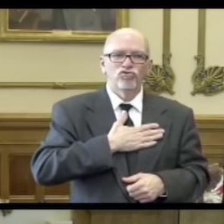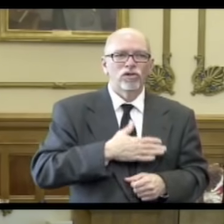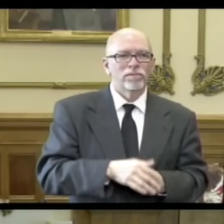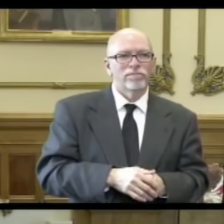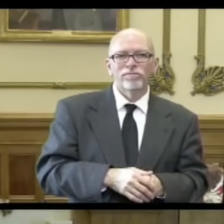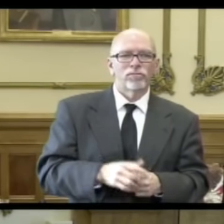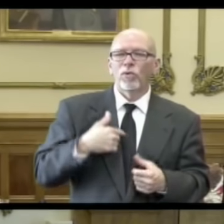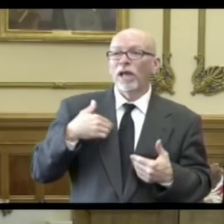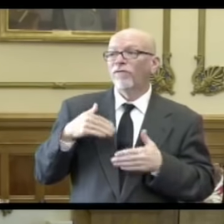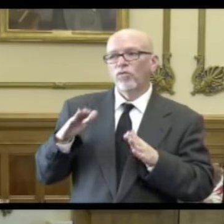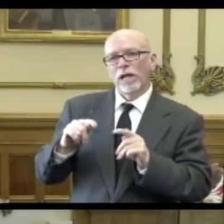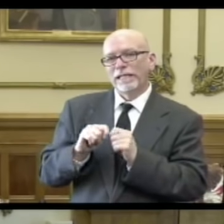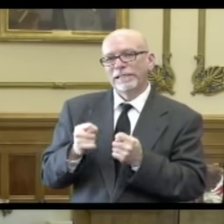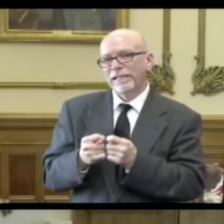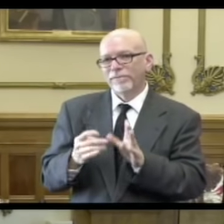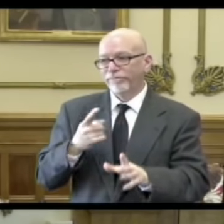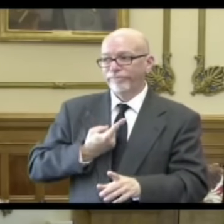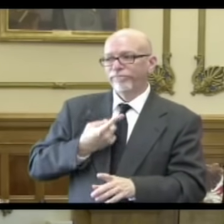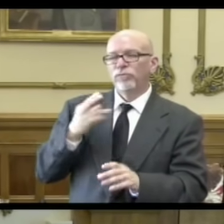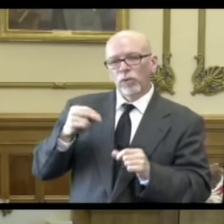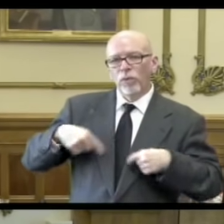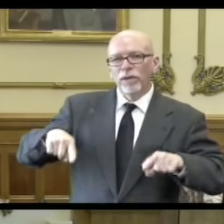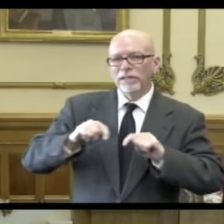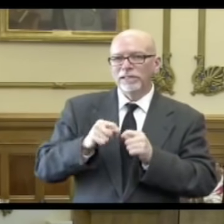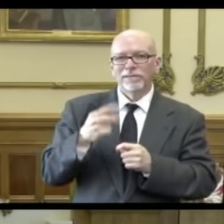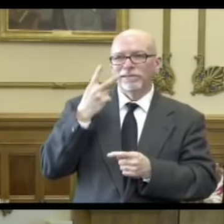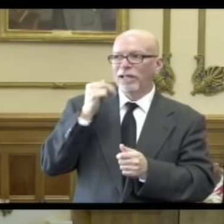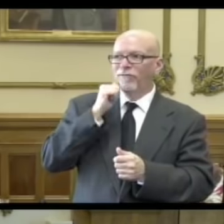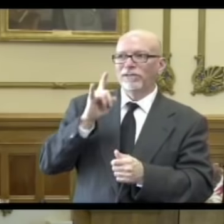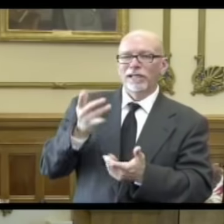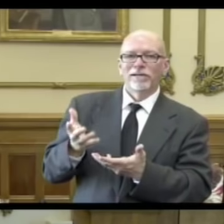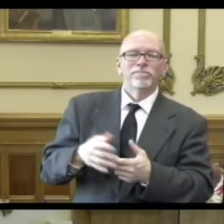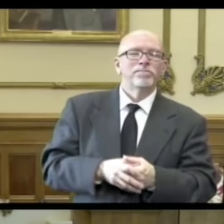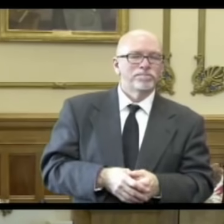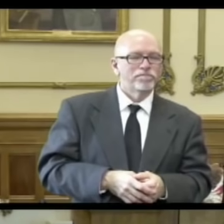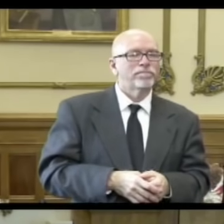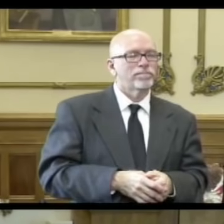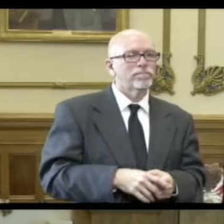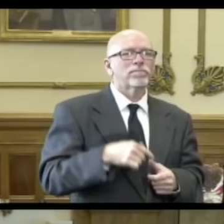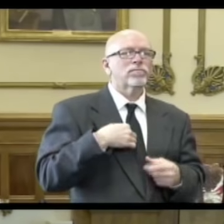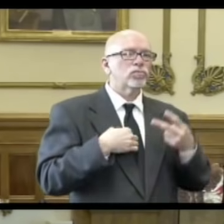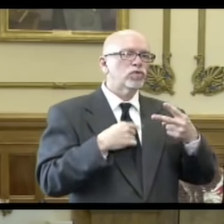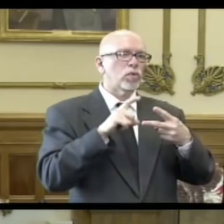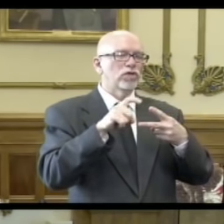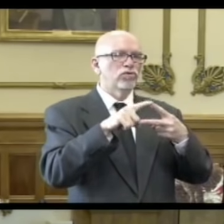SUCH A WONDERFUL JOB WITH YOUR LEADERSHIP. AND IT GREATLY